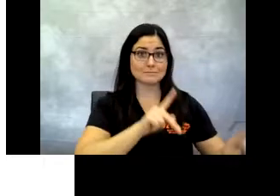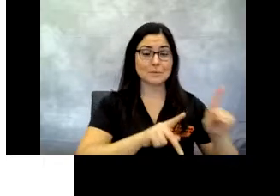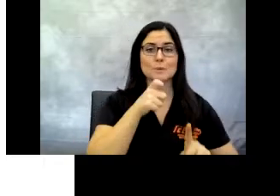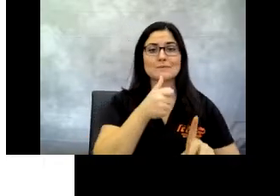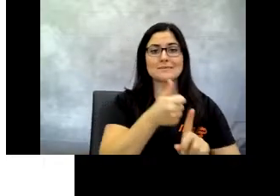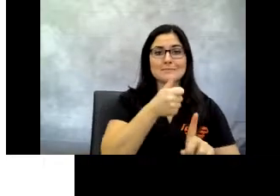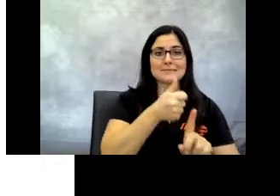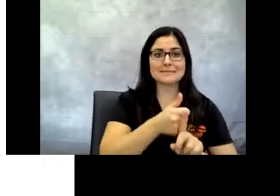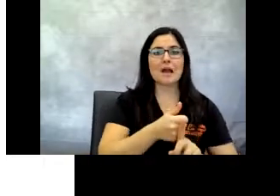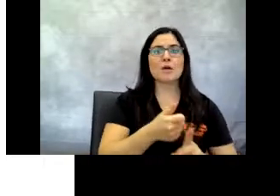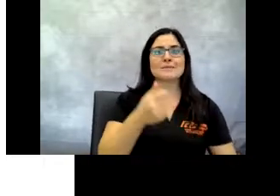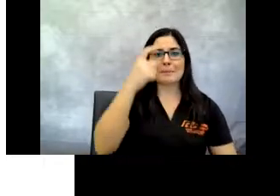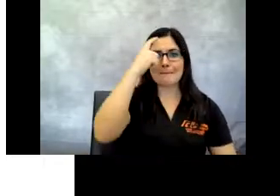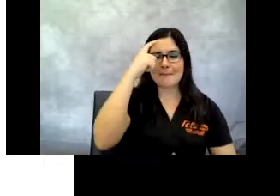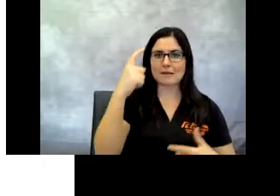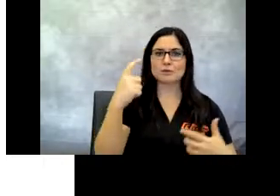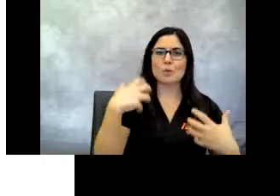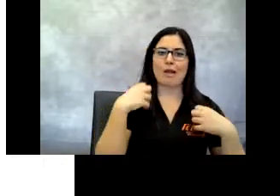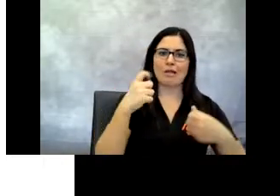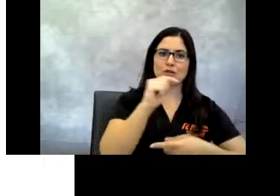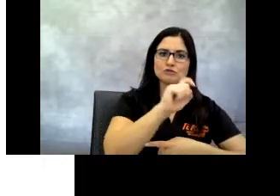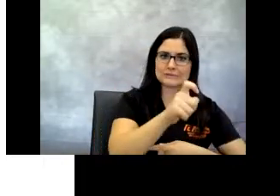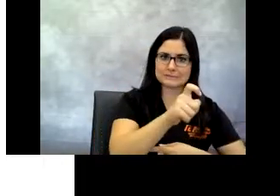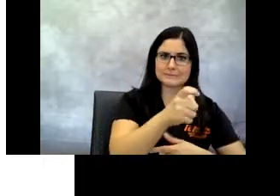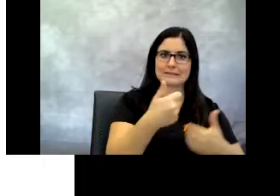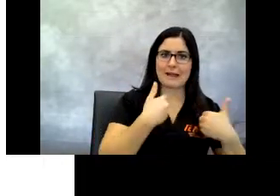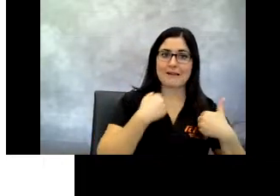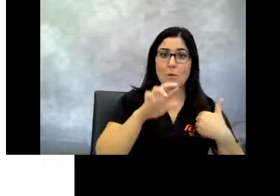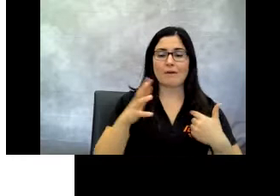Oftentimes, individuals who are diagnosed with the mental illness,